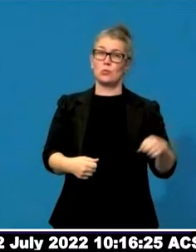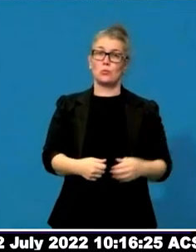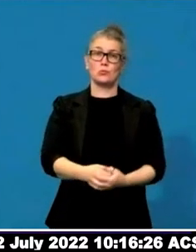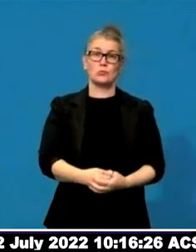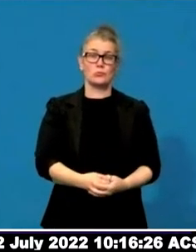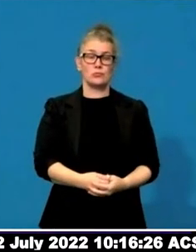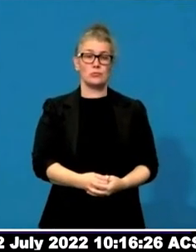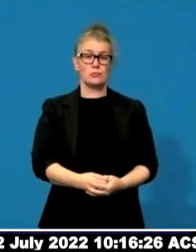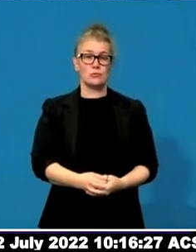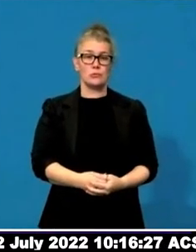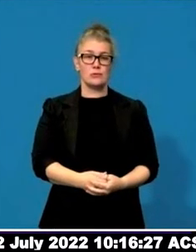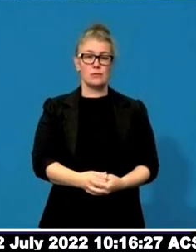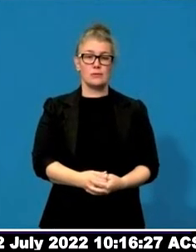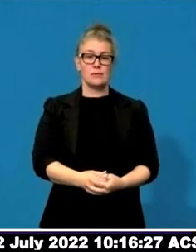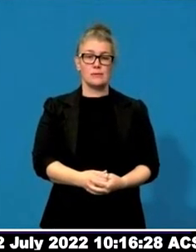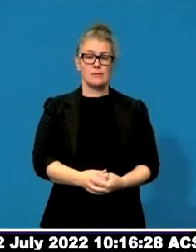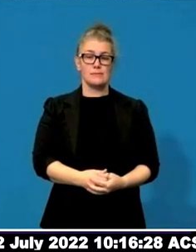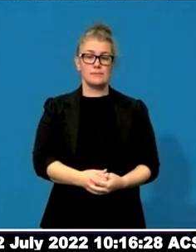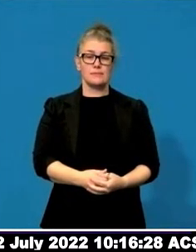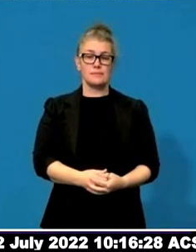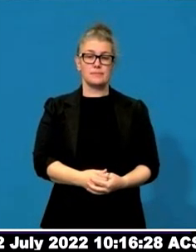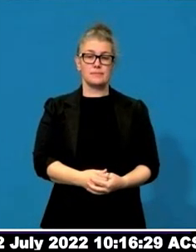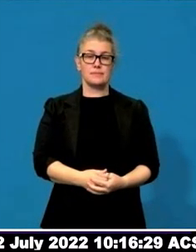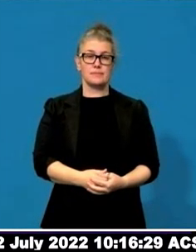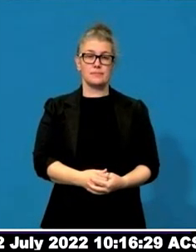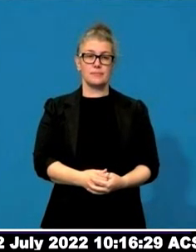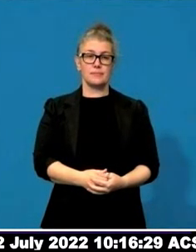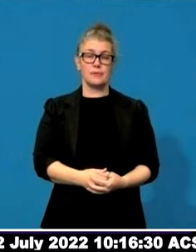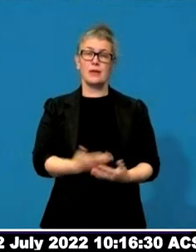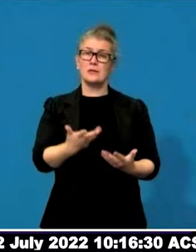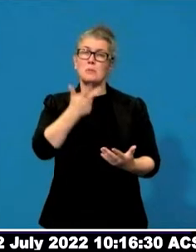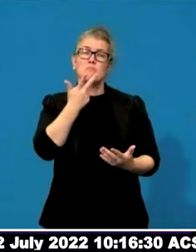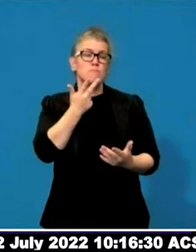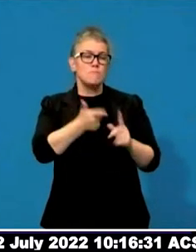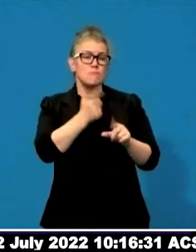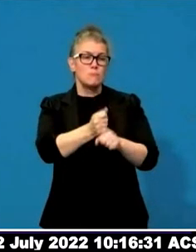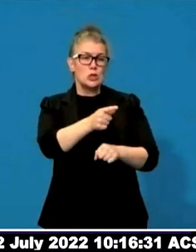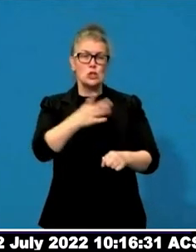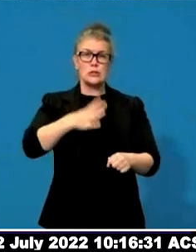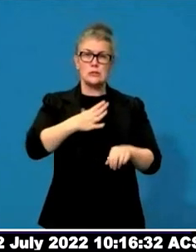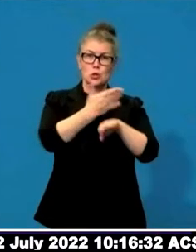So when you need new clothes or shoes,